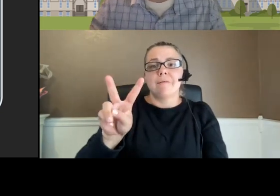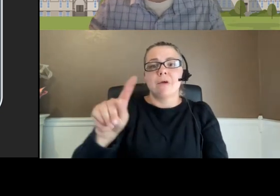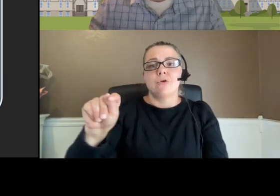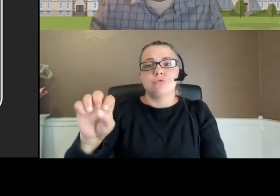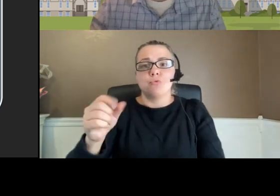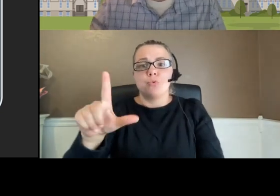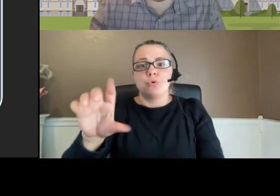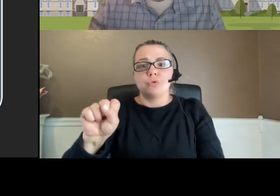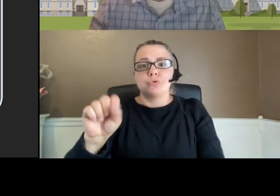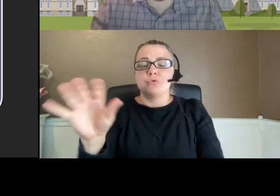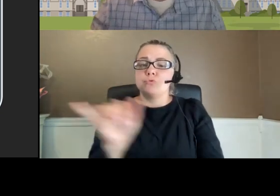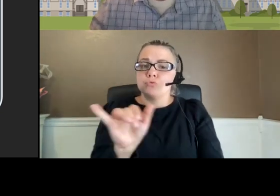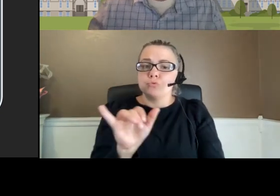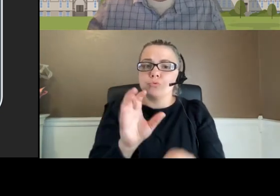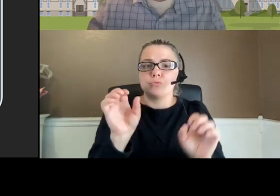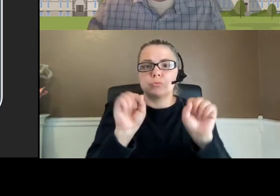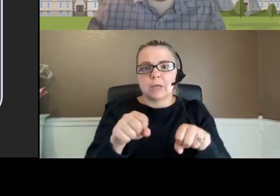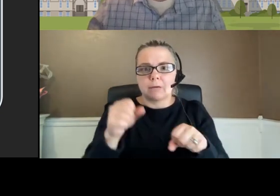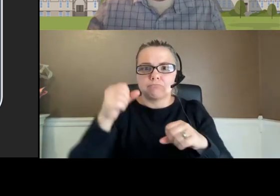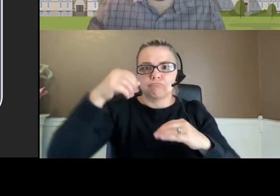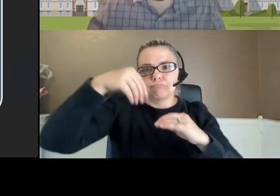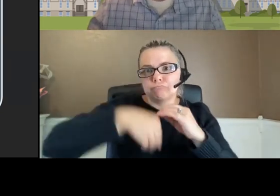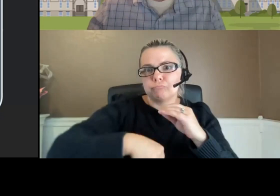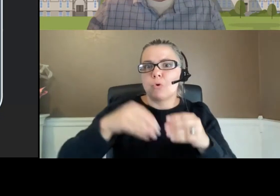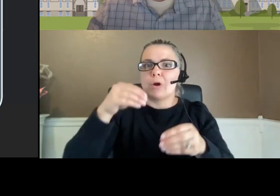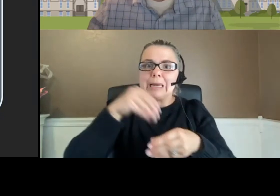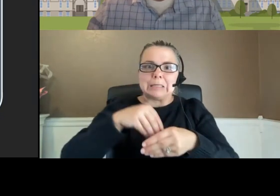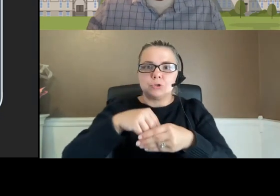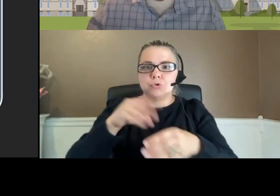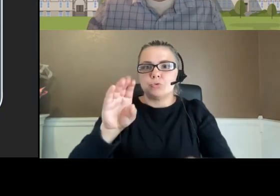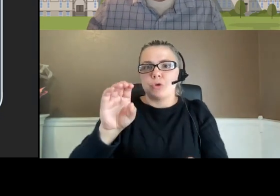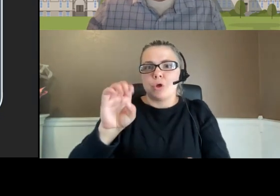you could then go into the code to see why that particular issue is present. But in this case,